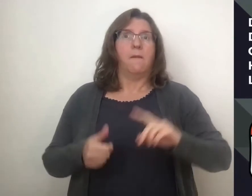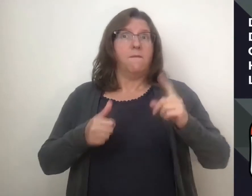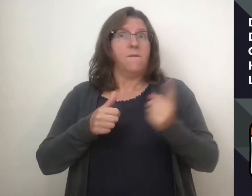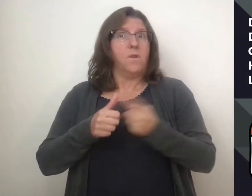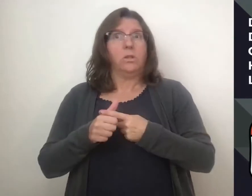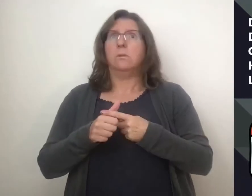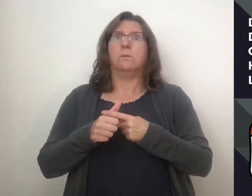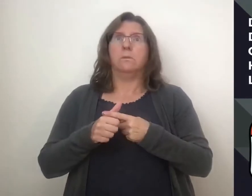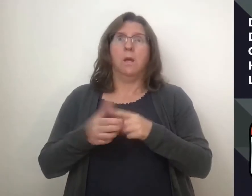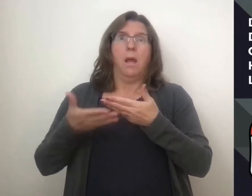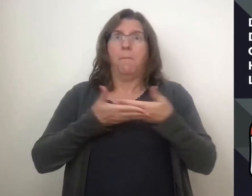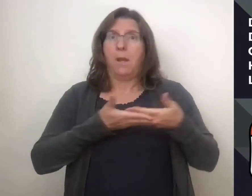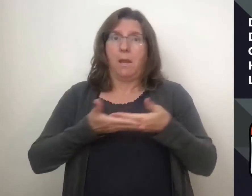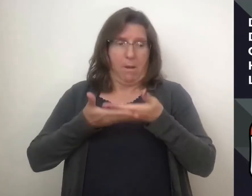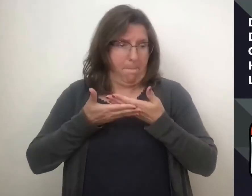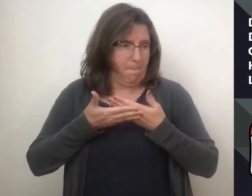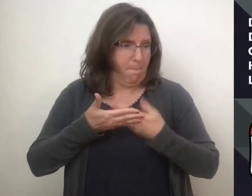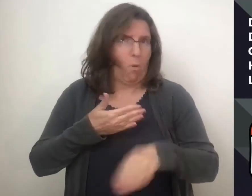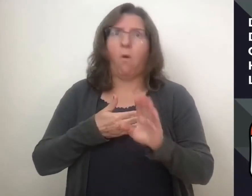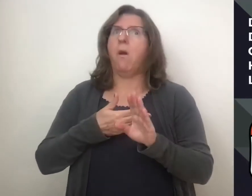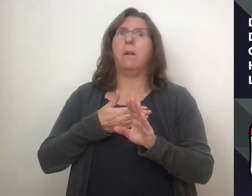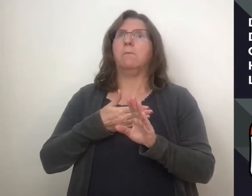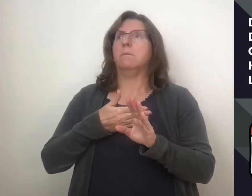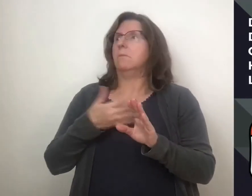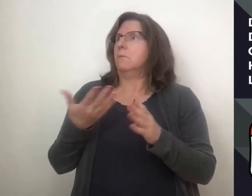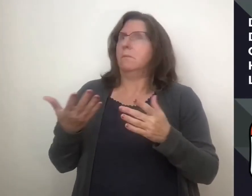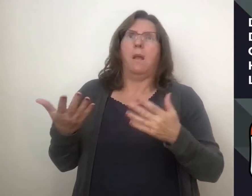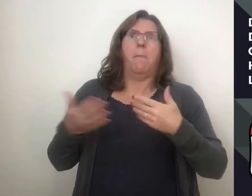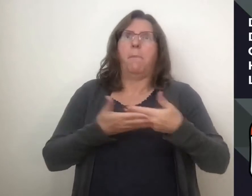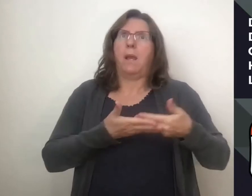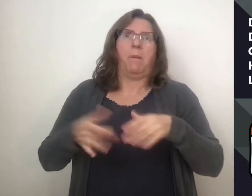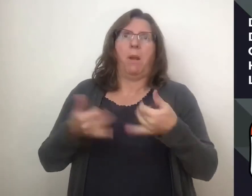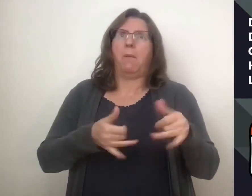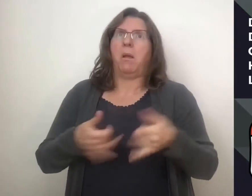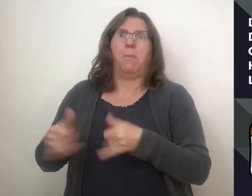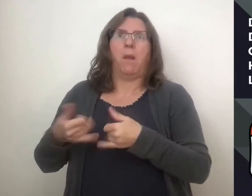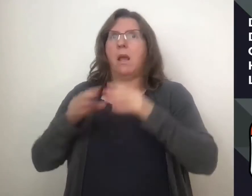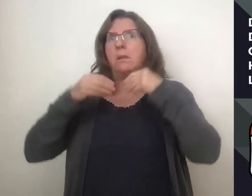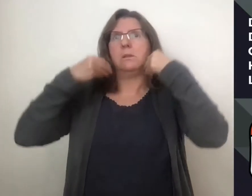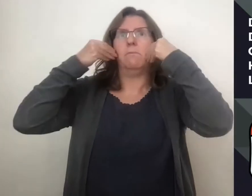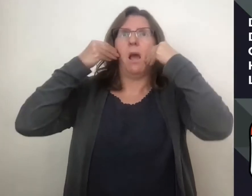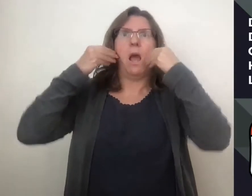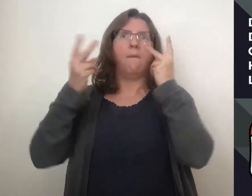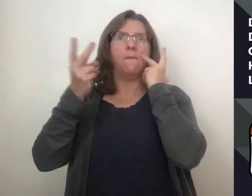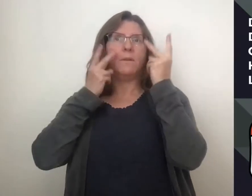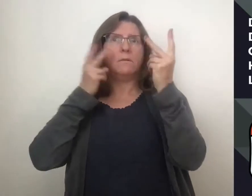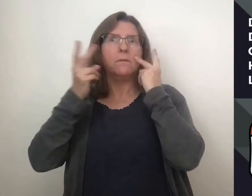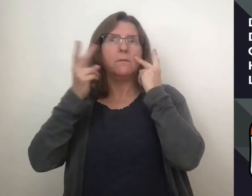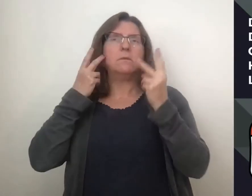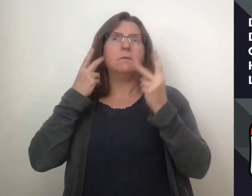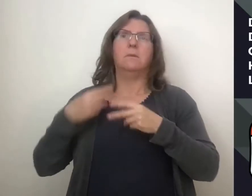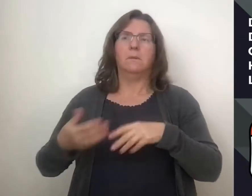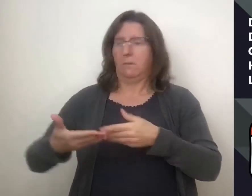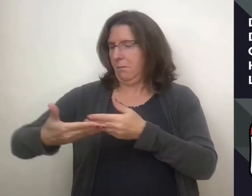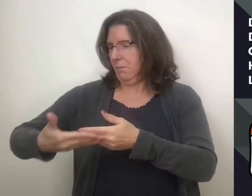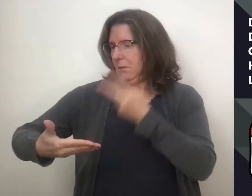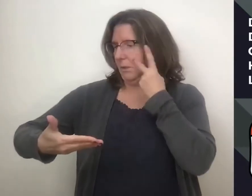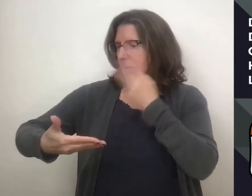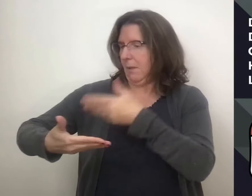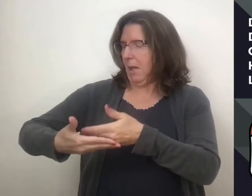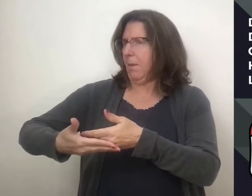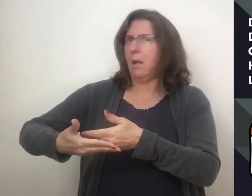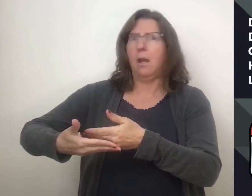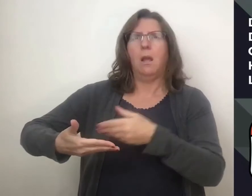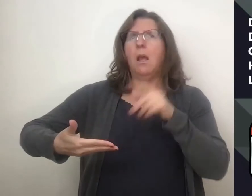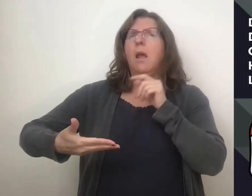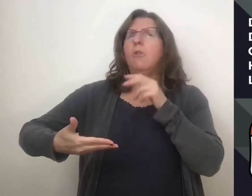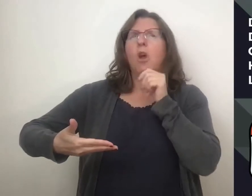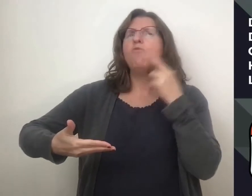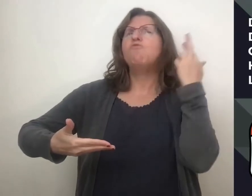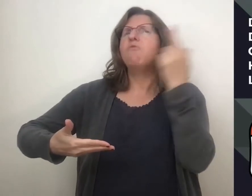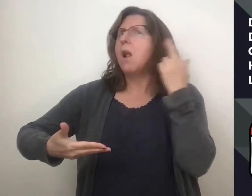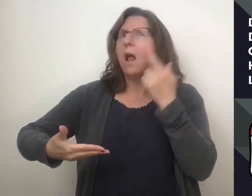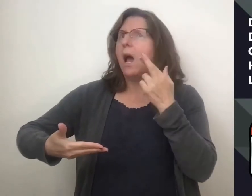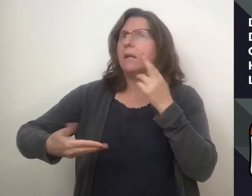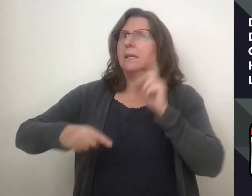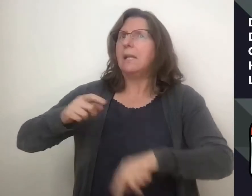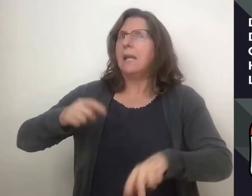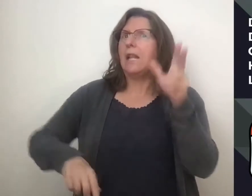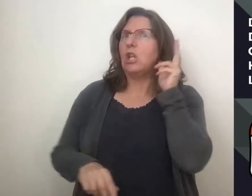As parents we didn’t always know that our happy baby couldn’t hear, until they were older.